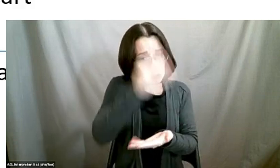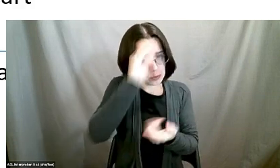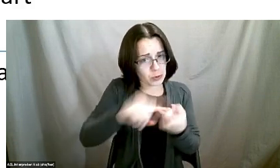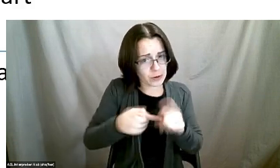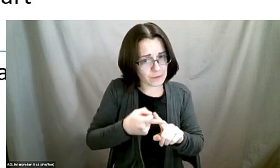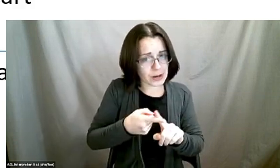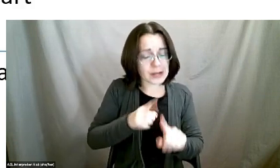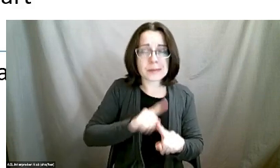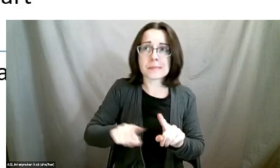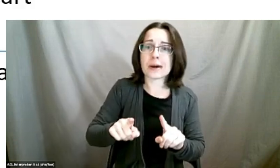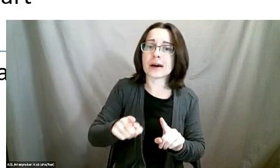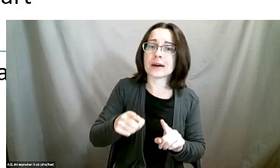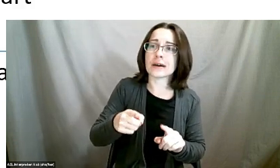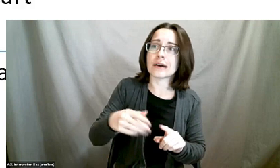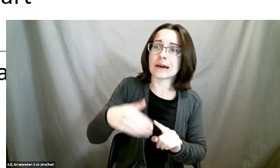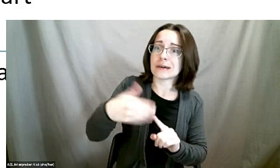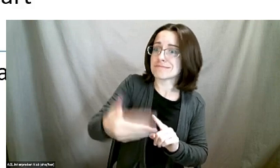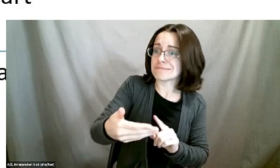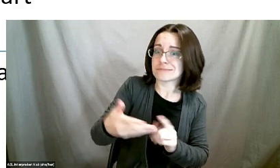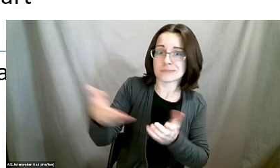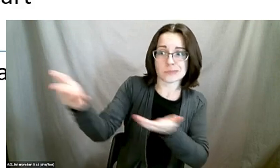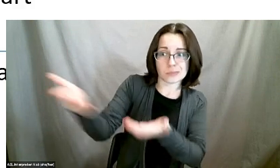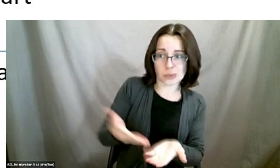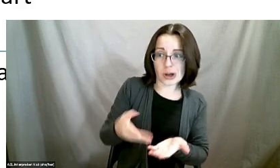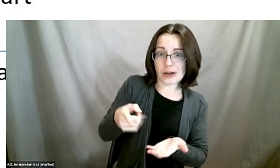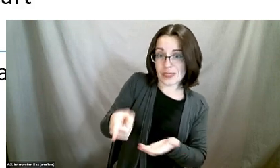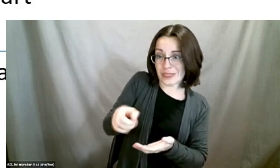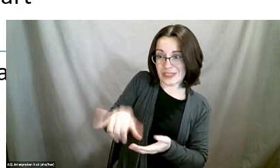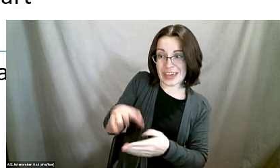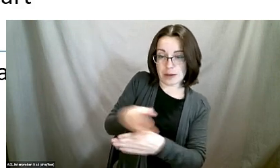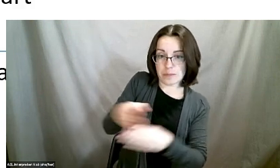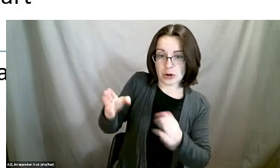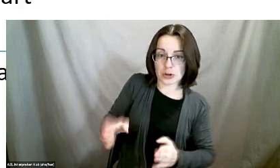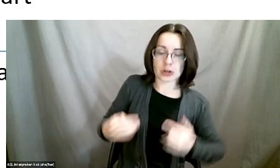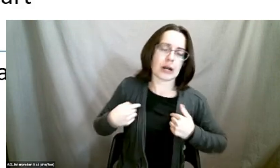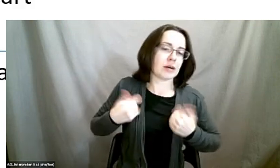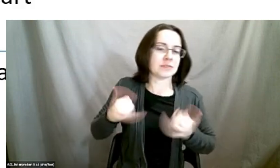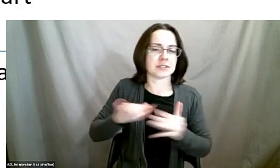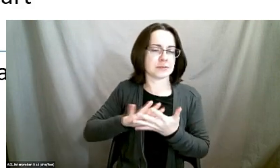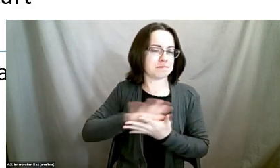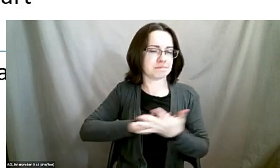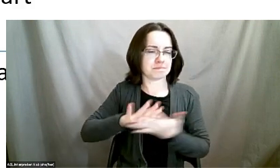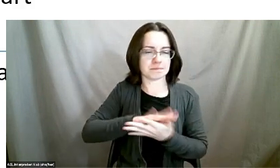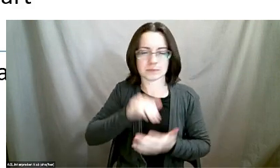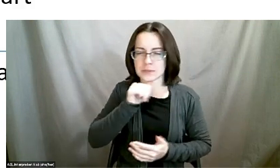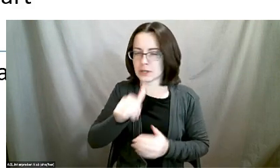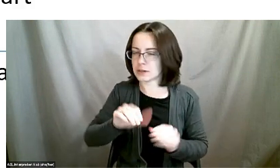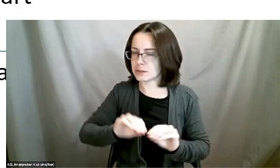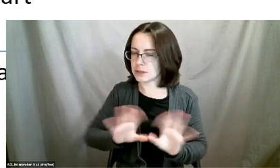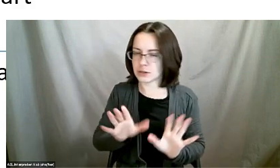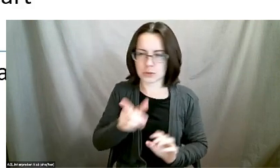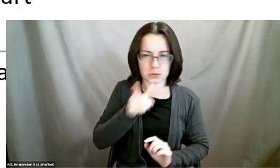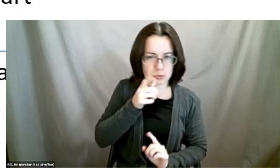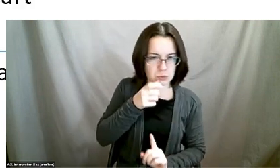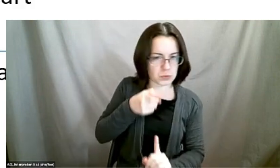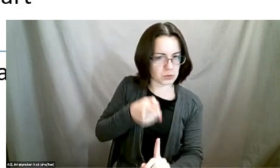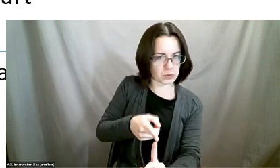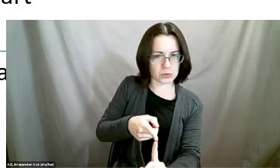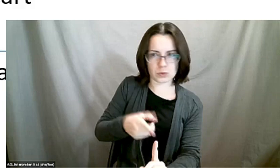So to be honest, I'm not even clear necessarily who the father was,